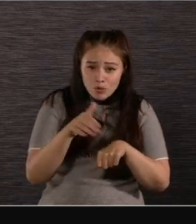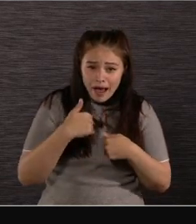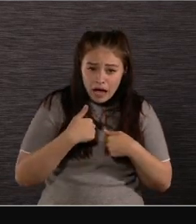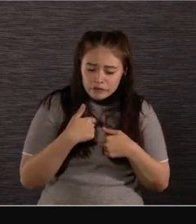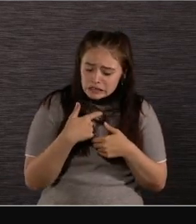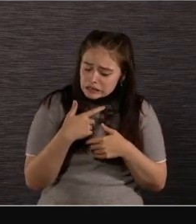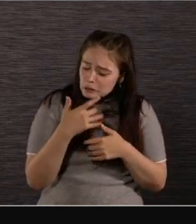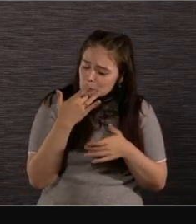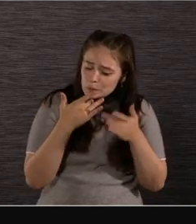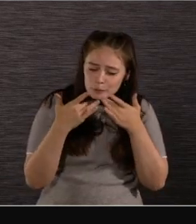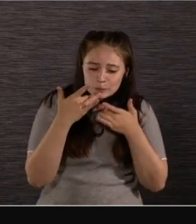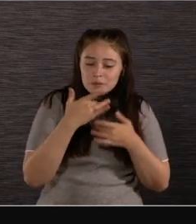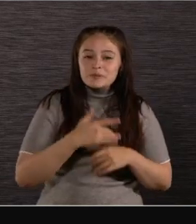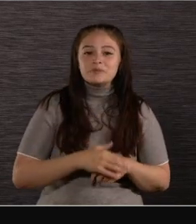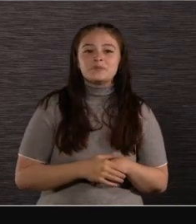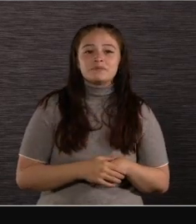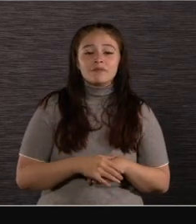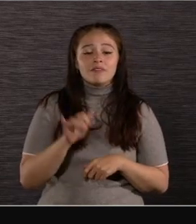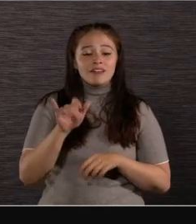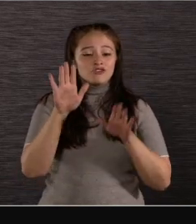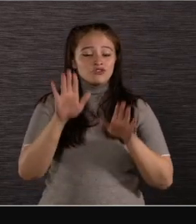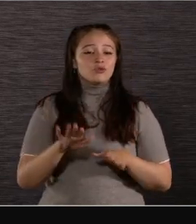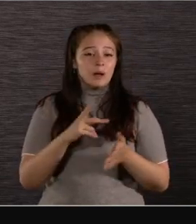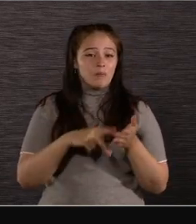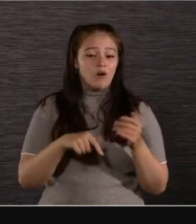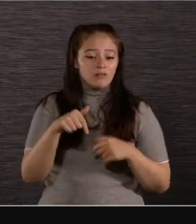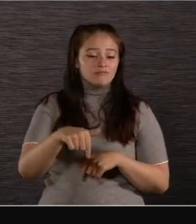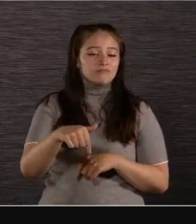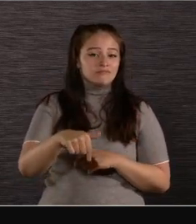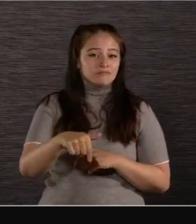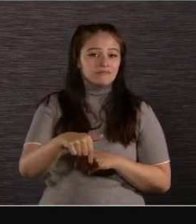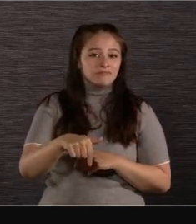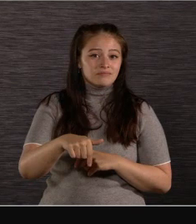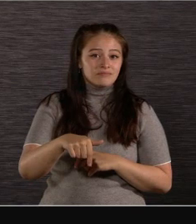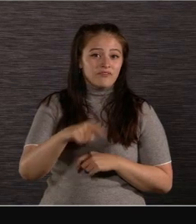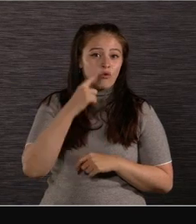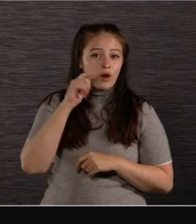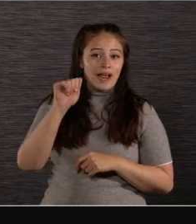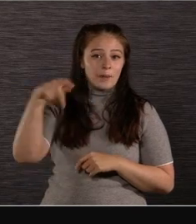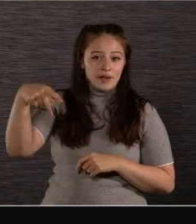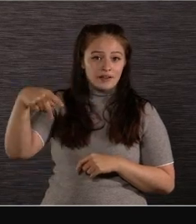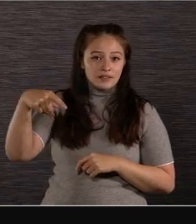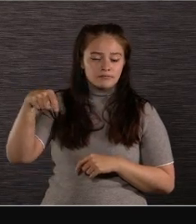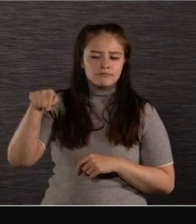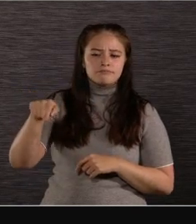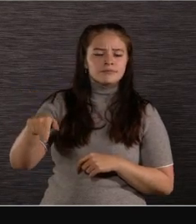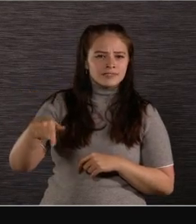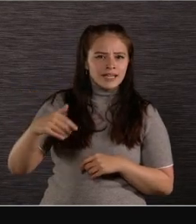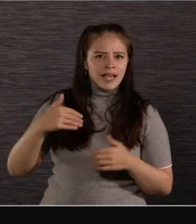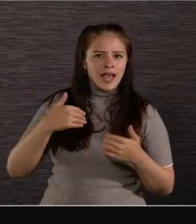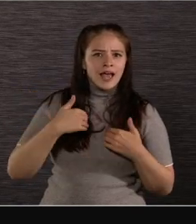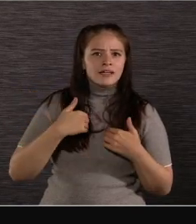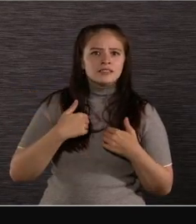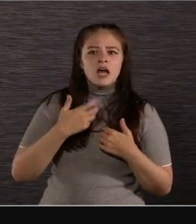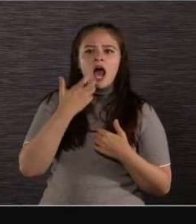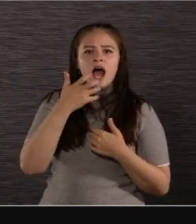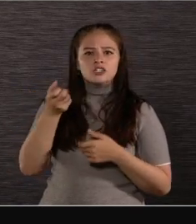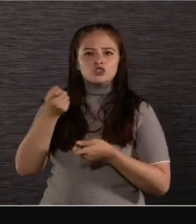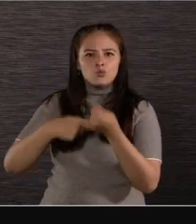and that's what the great part about Airpeak is that it has hot swap capabilities.